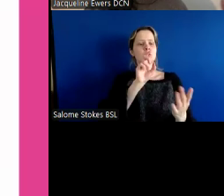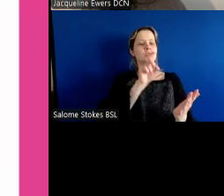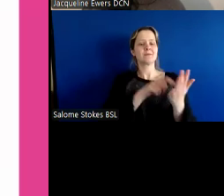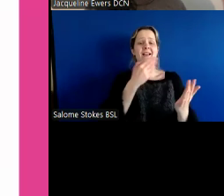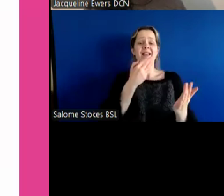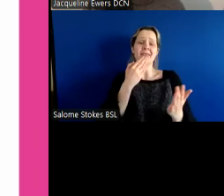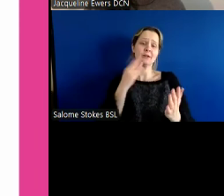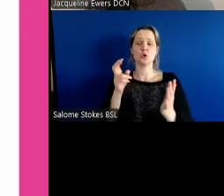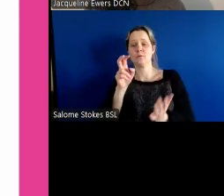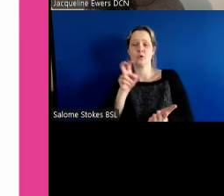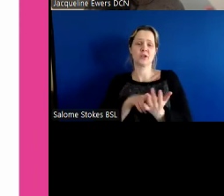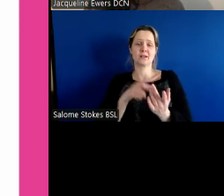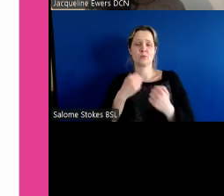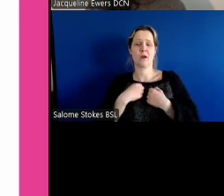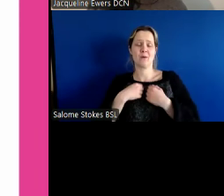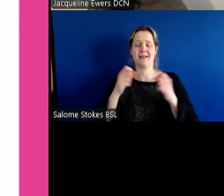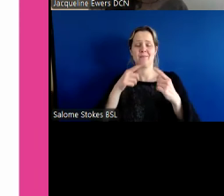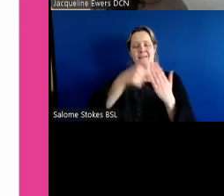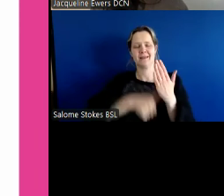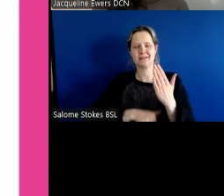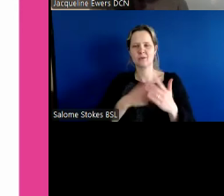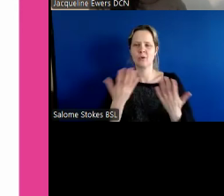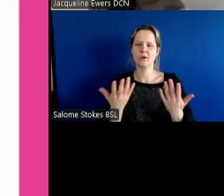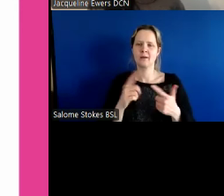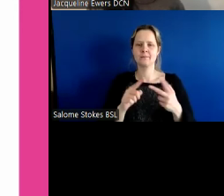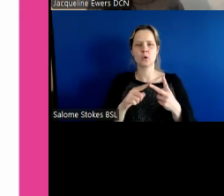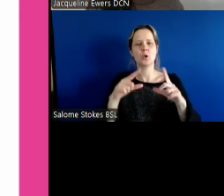Here's some things you might be interested in." Ticketing automations,